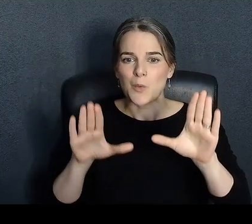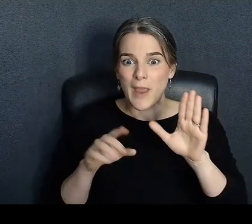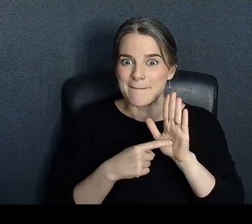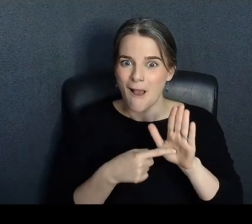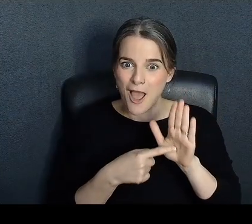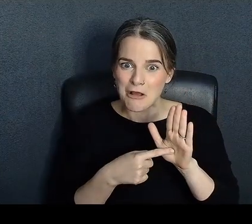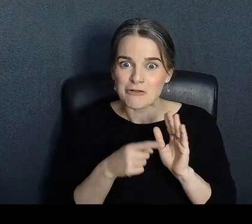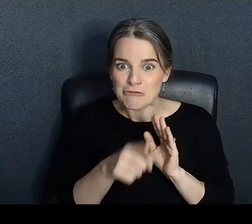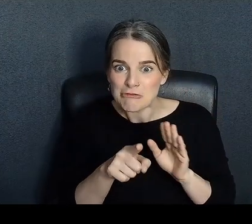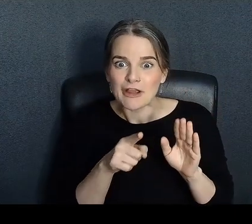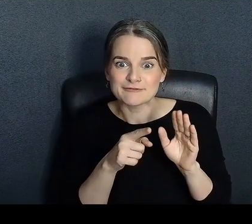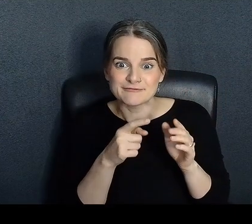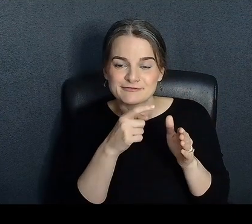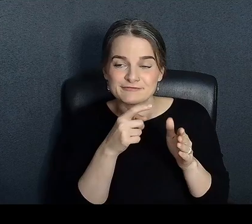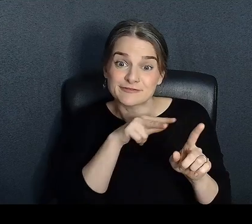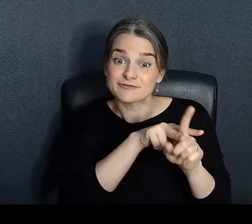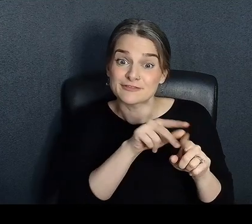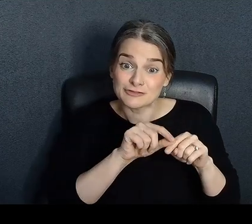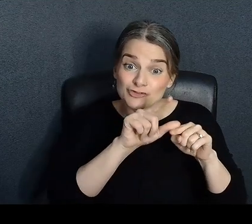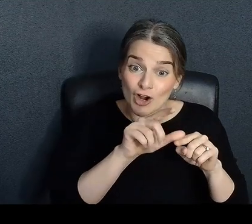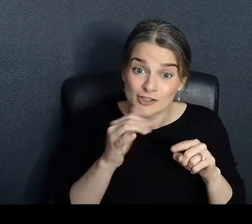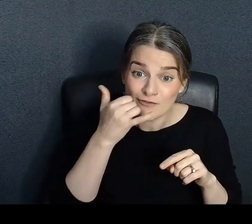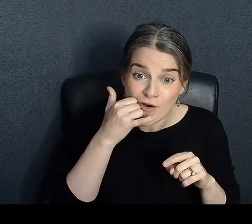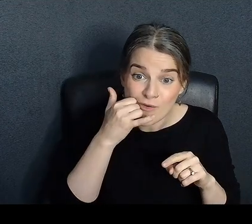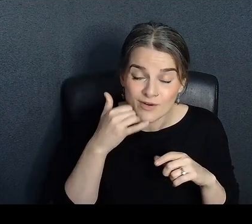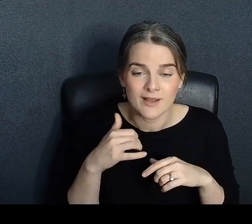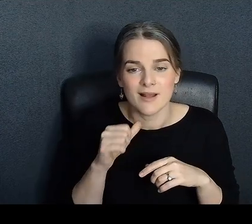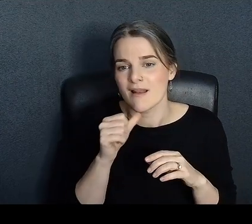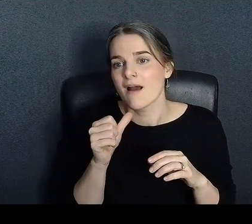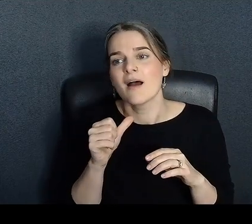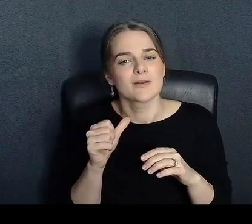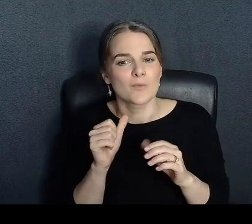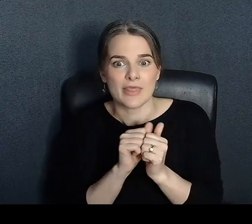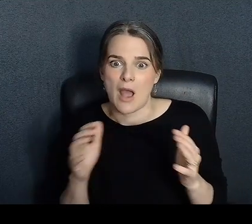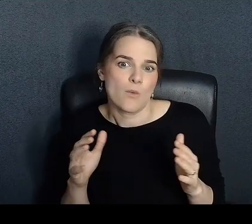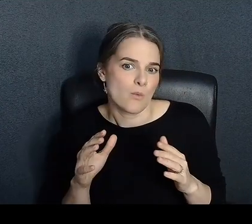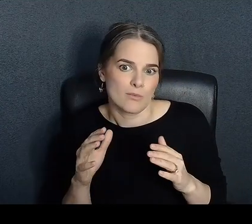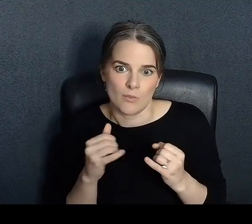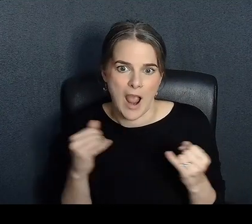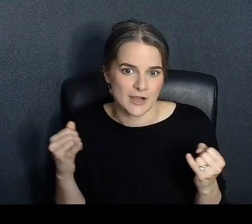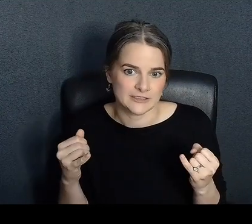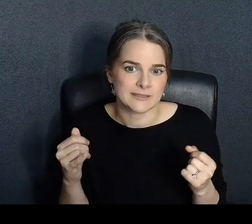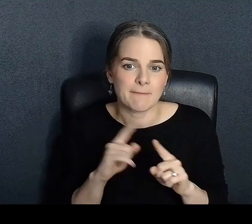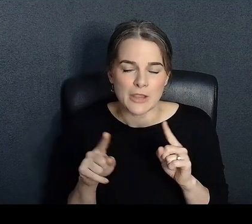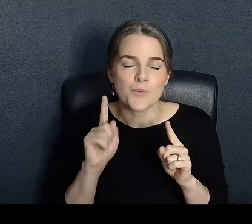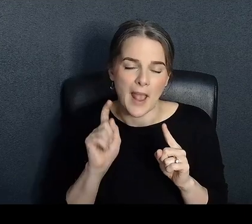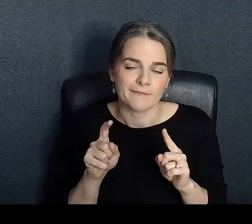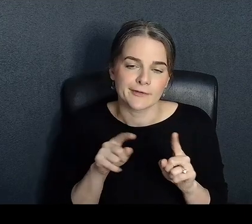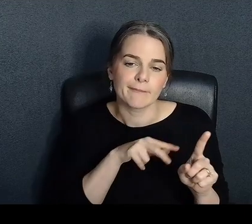It's not wireless charging, but you can plug it in through the cords go through that underneath part